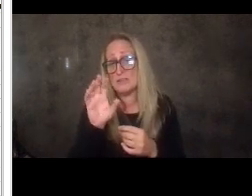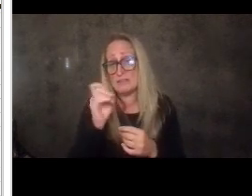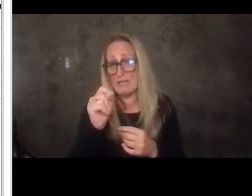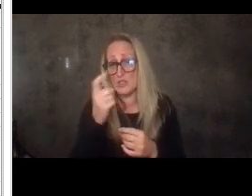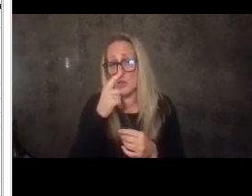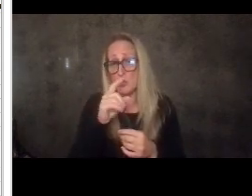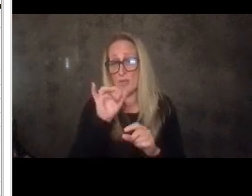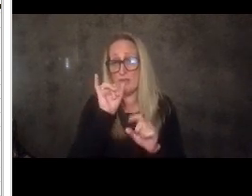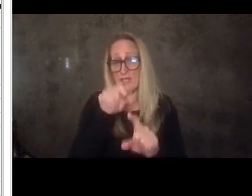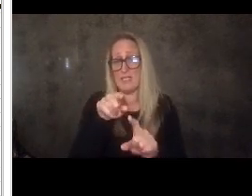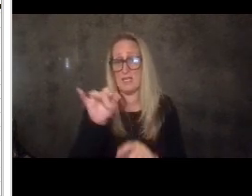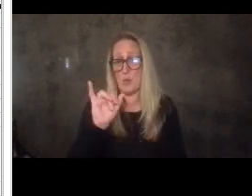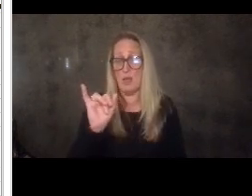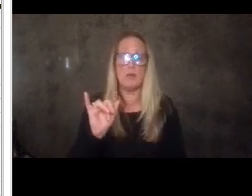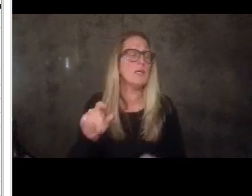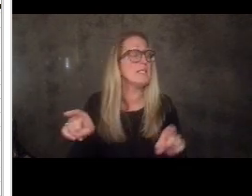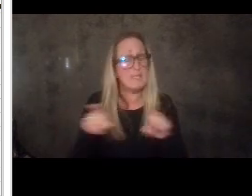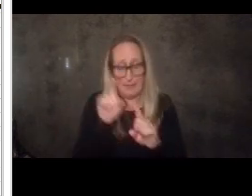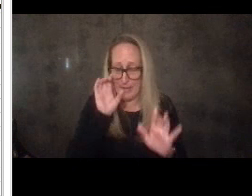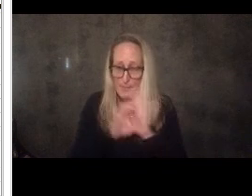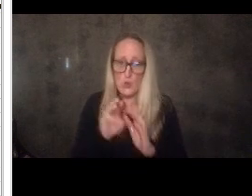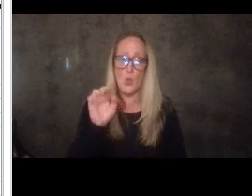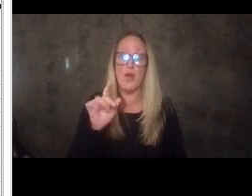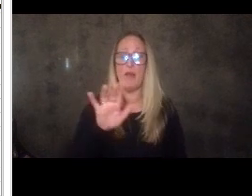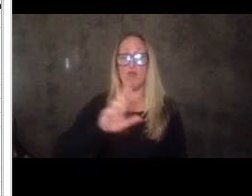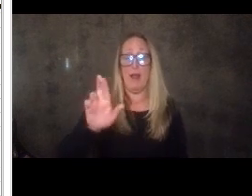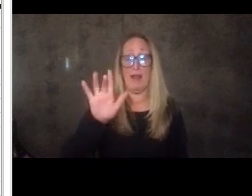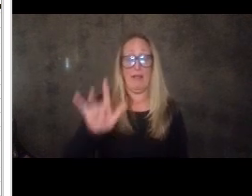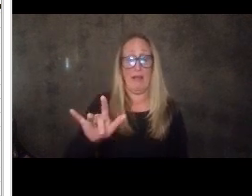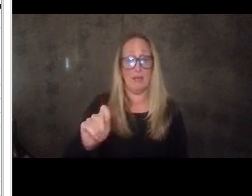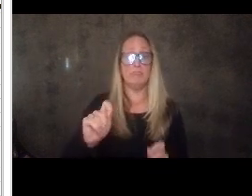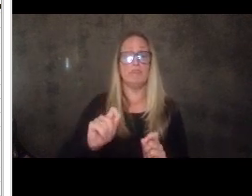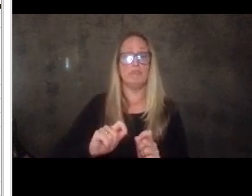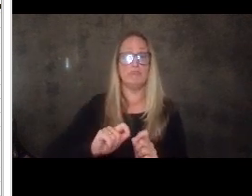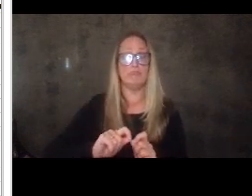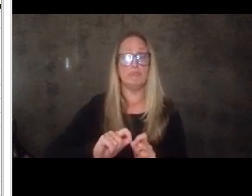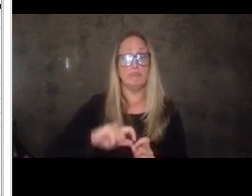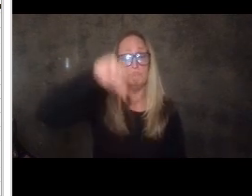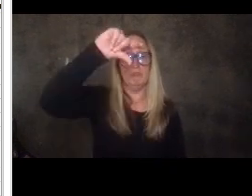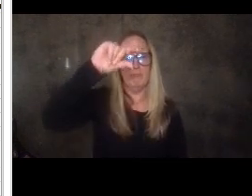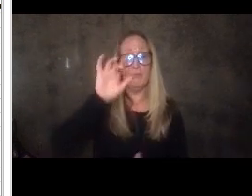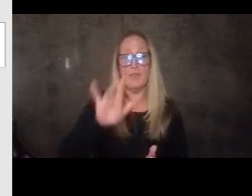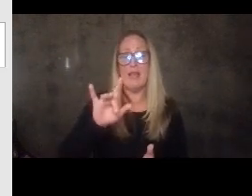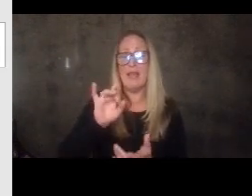similar to an image in Word if I right click on this, there is an option to edit alternate text. OK.